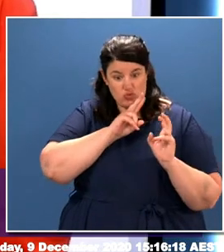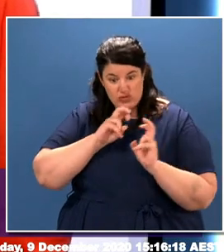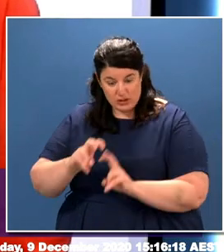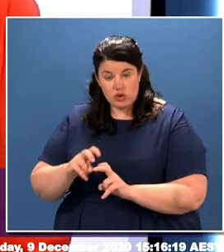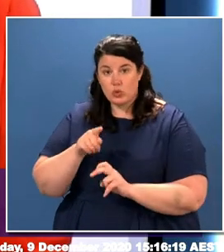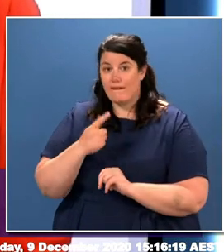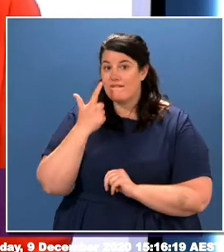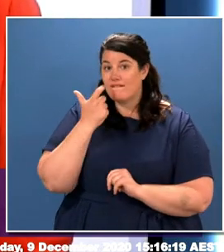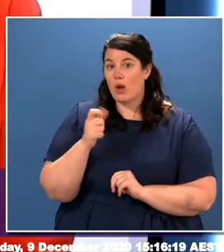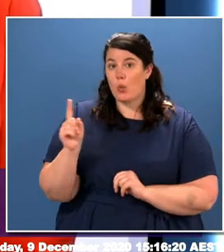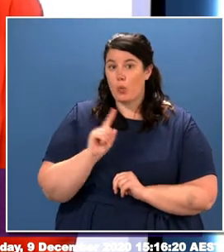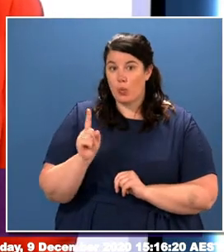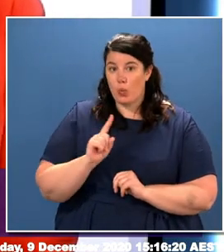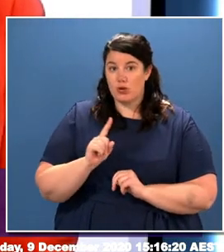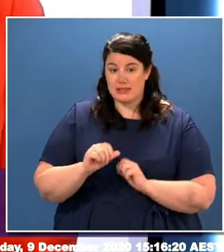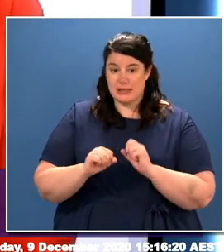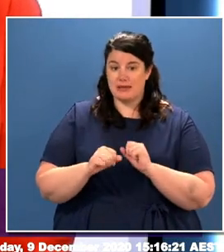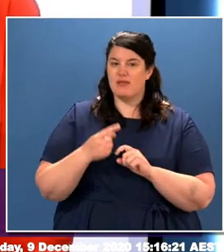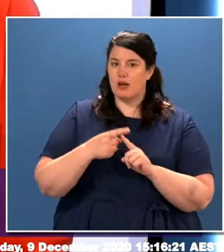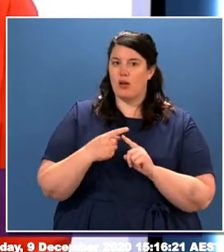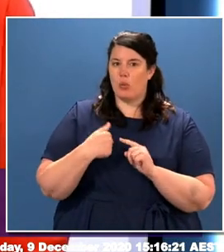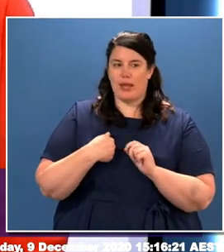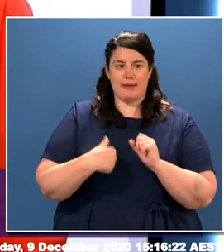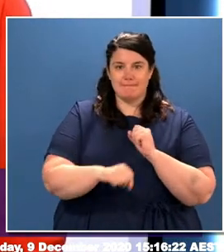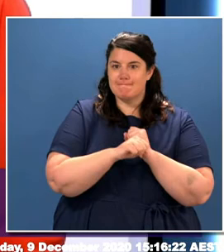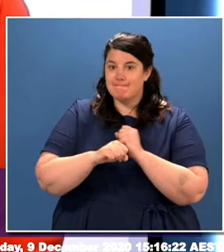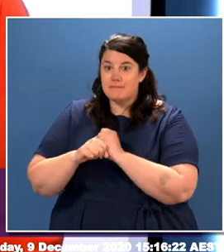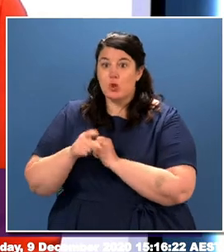You saw marketized outcomes based in service models